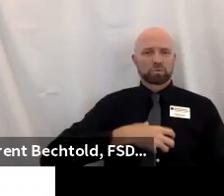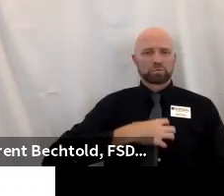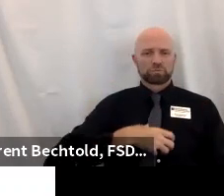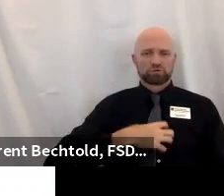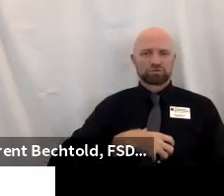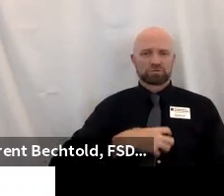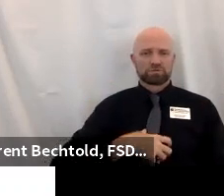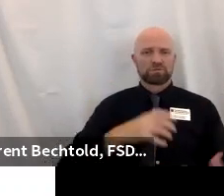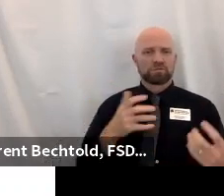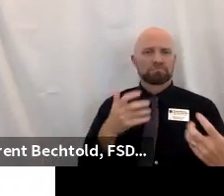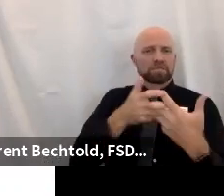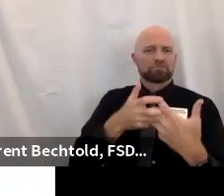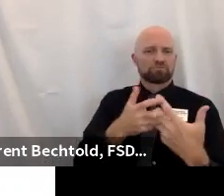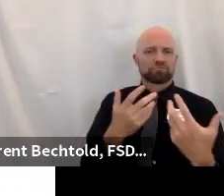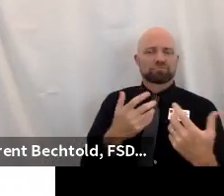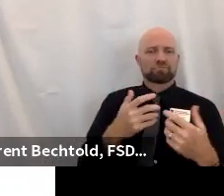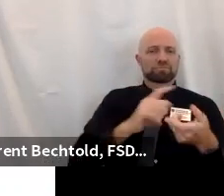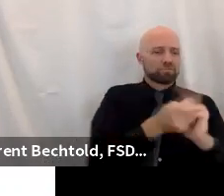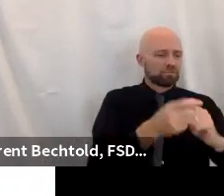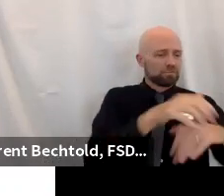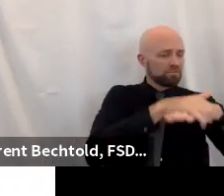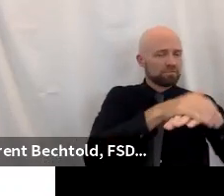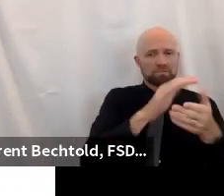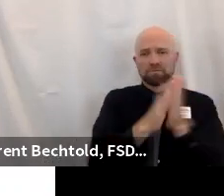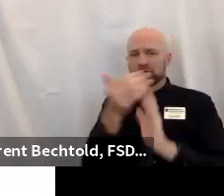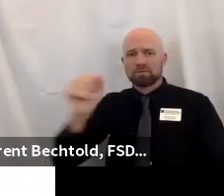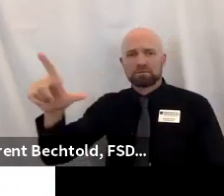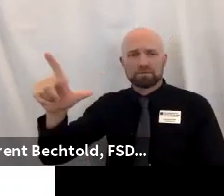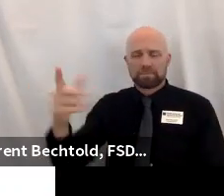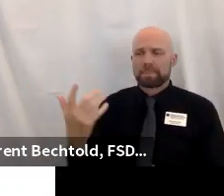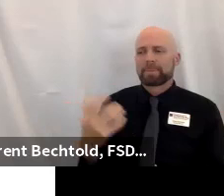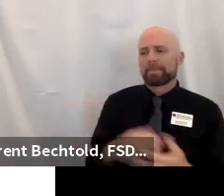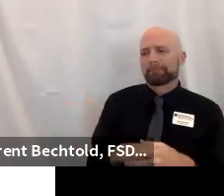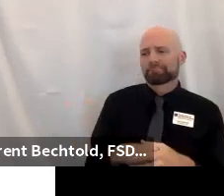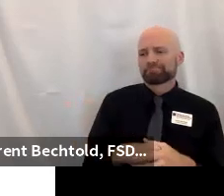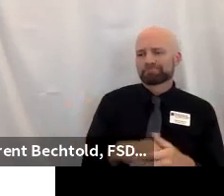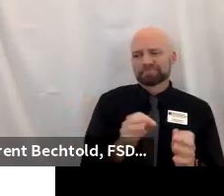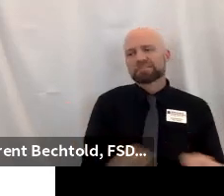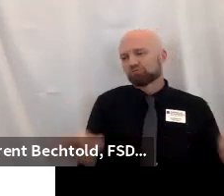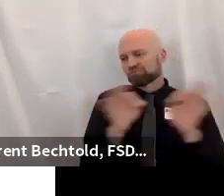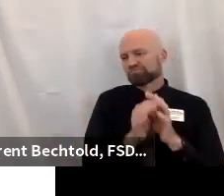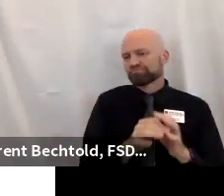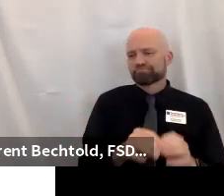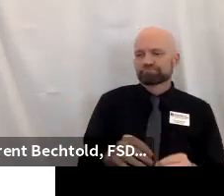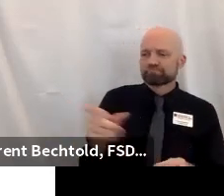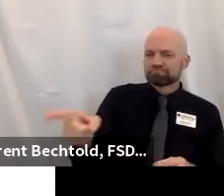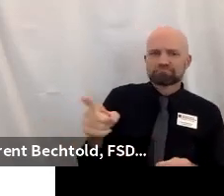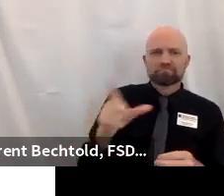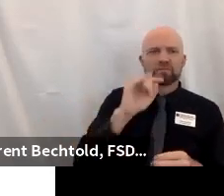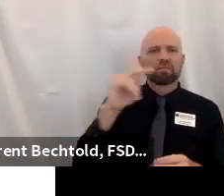They have to be able to code-switch and take the English print and translate it to American Sign Language.